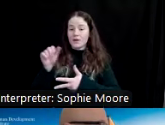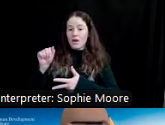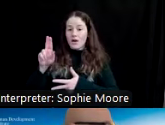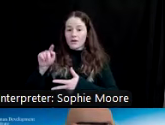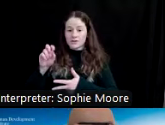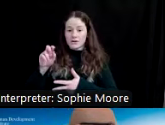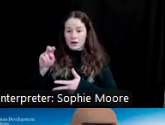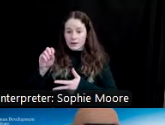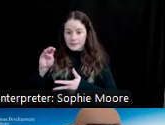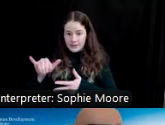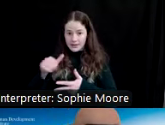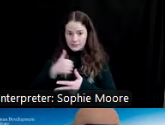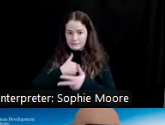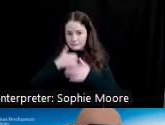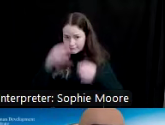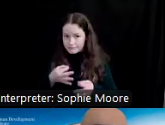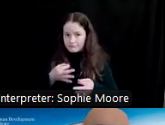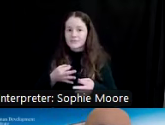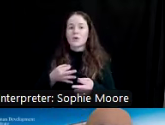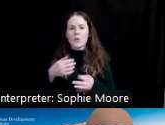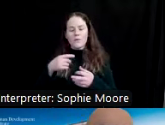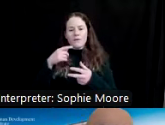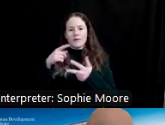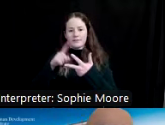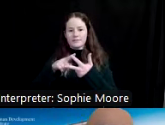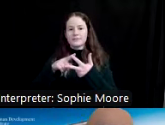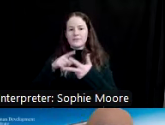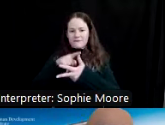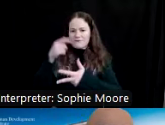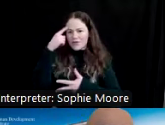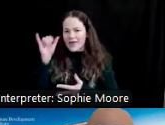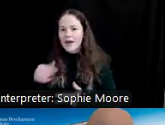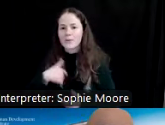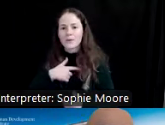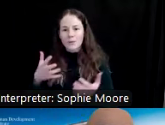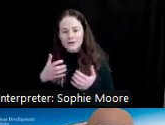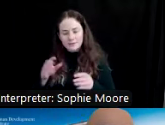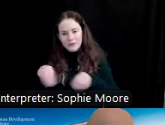we had. We wanted them to feel like, hey, this is your choice to be here and this is your program and your